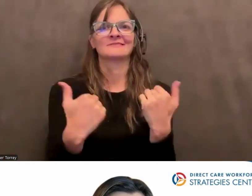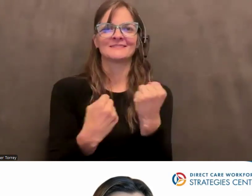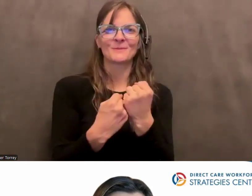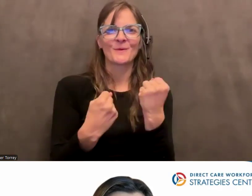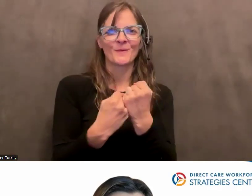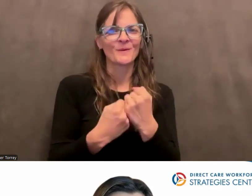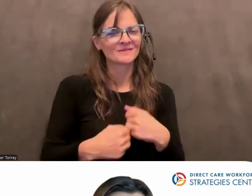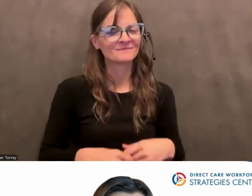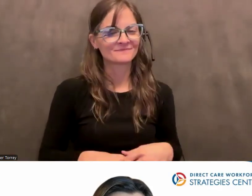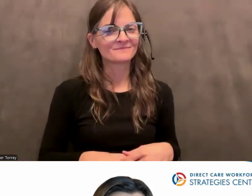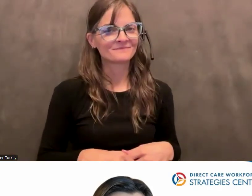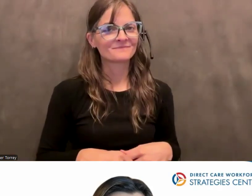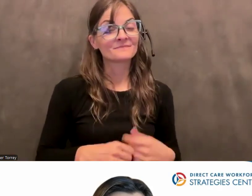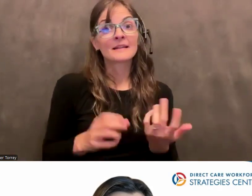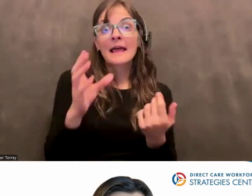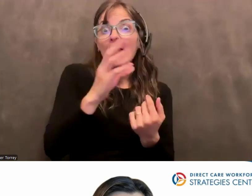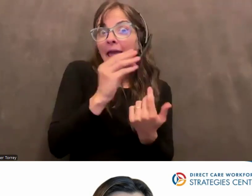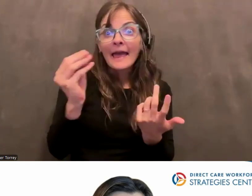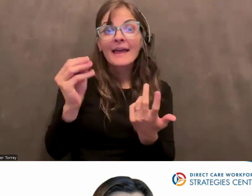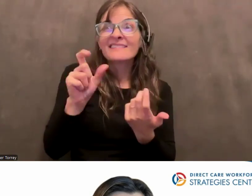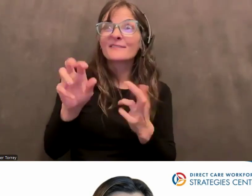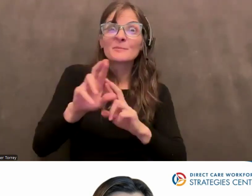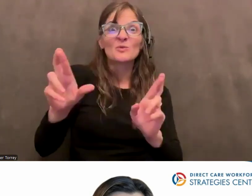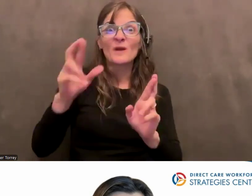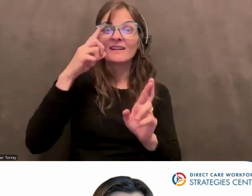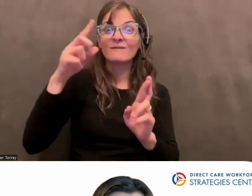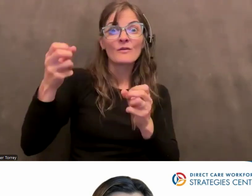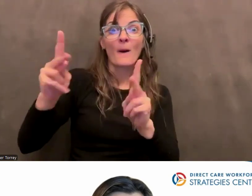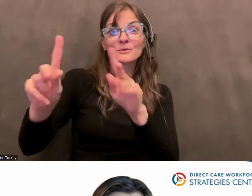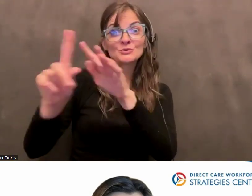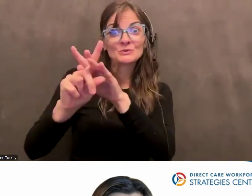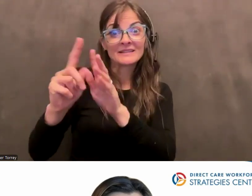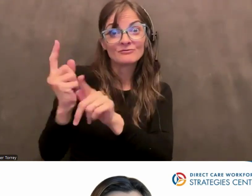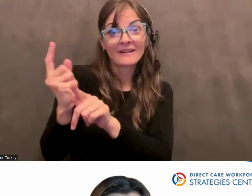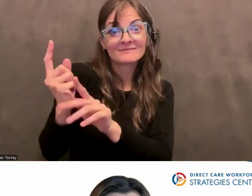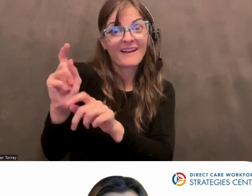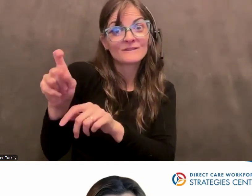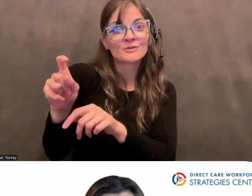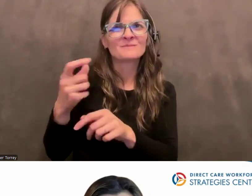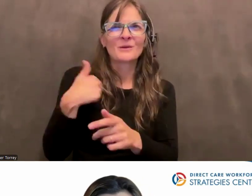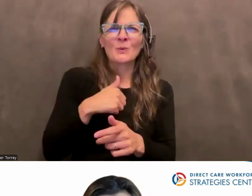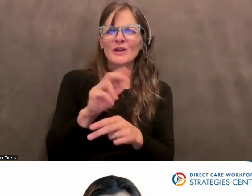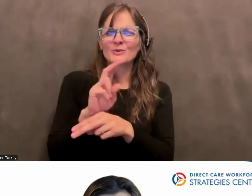we have had, I think, I think we're on our seventh type of funding stream, so we used civil money penalty funds